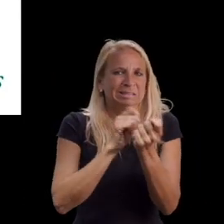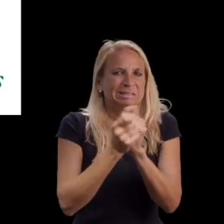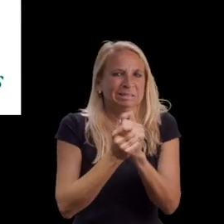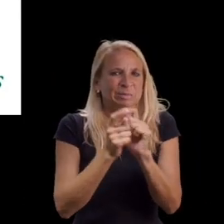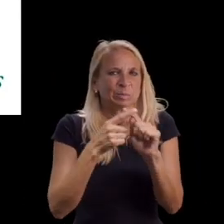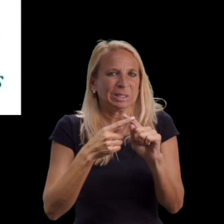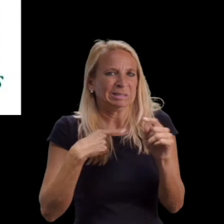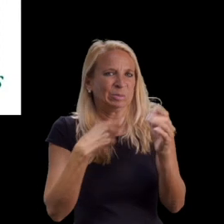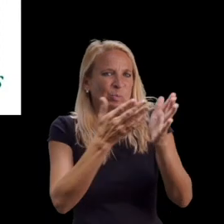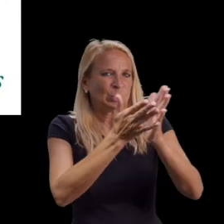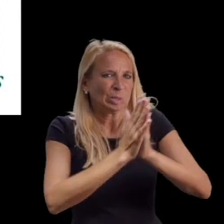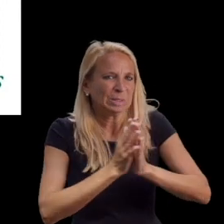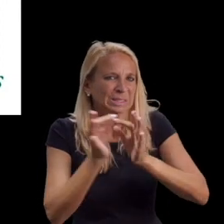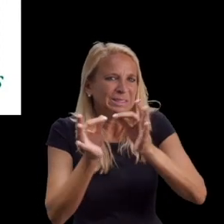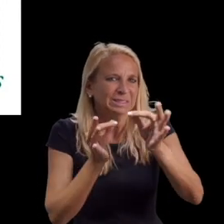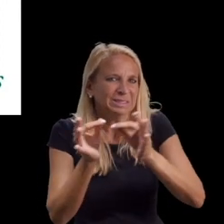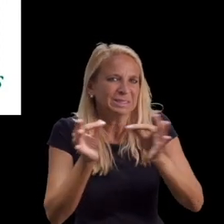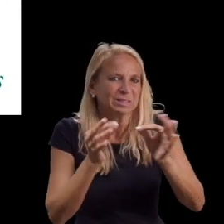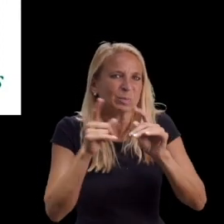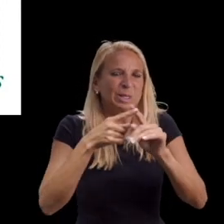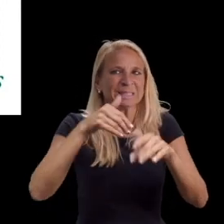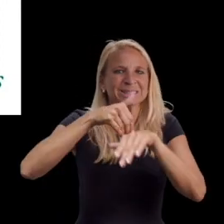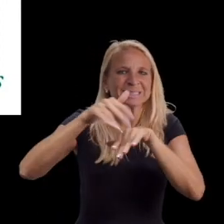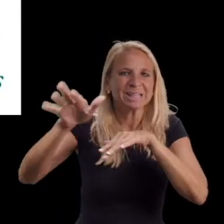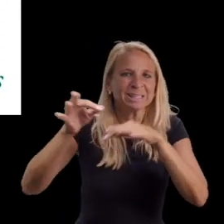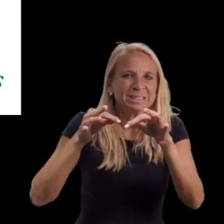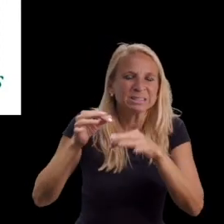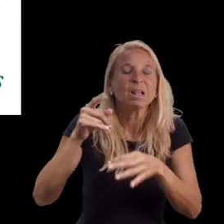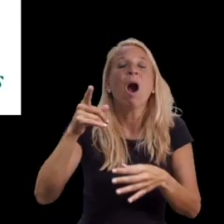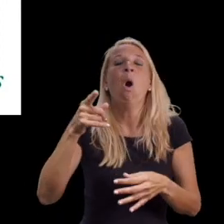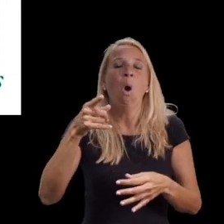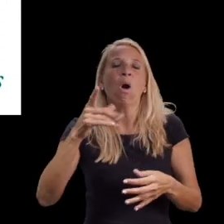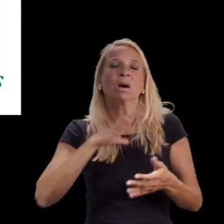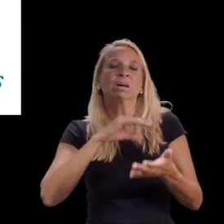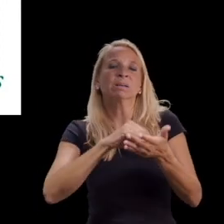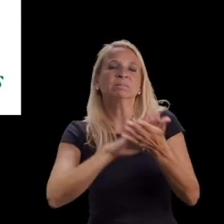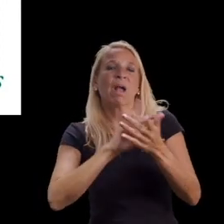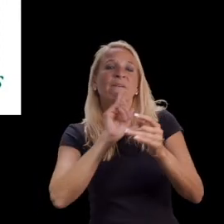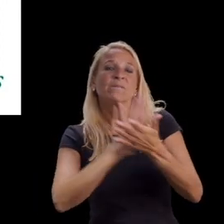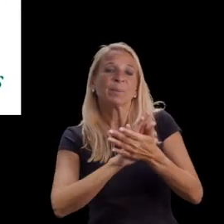this is when it was sent out, this is when it was confirmed, received, or delivered.